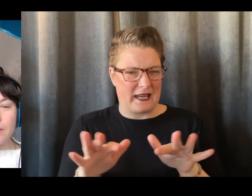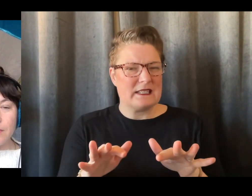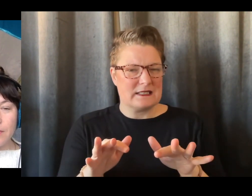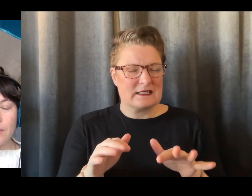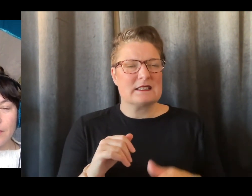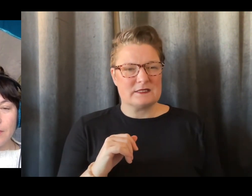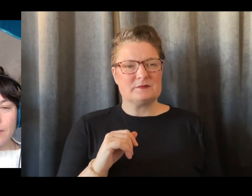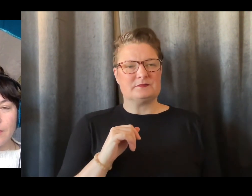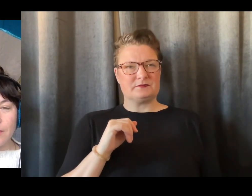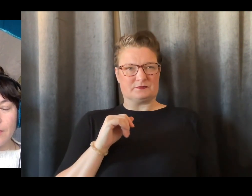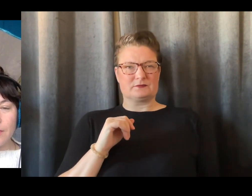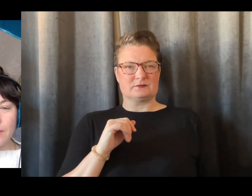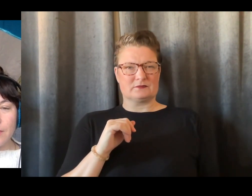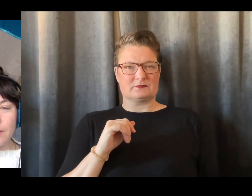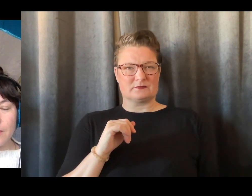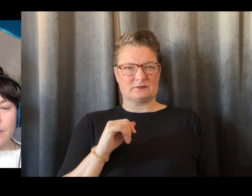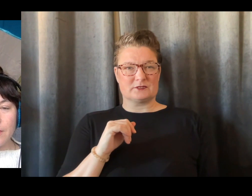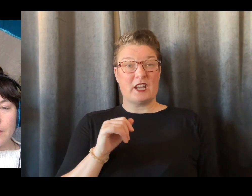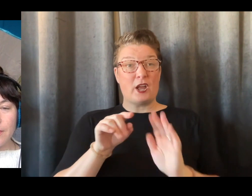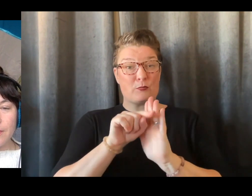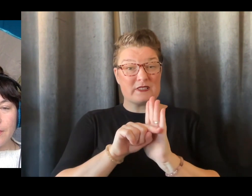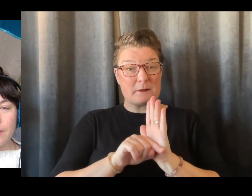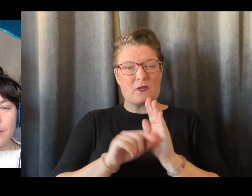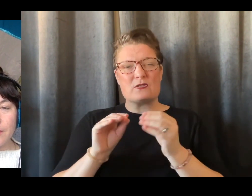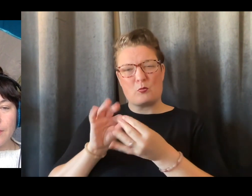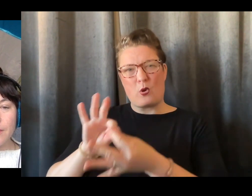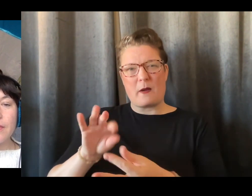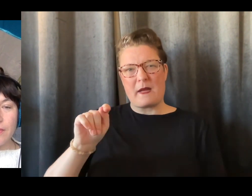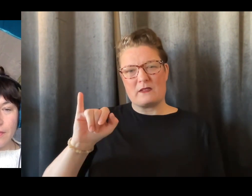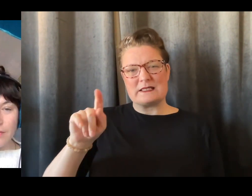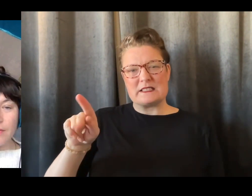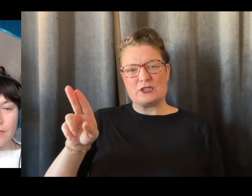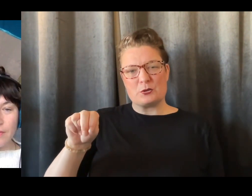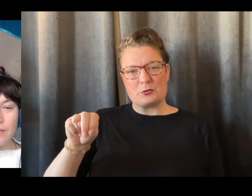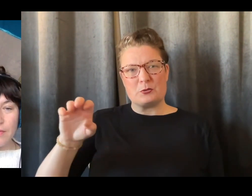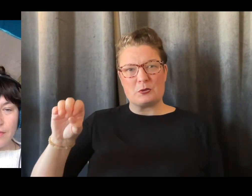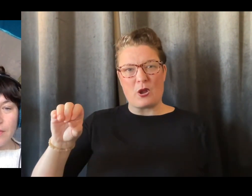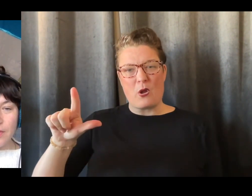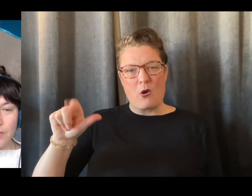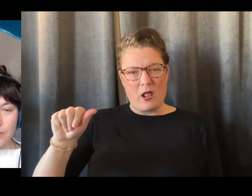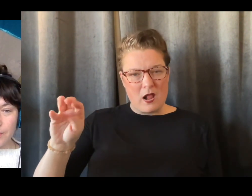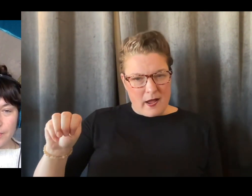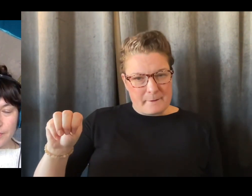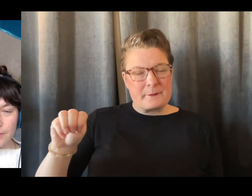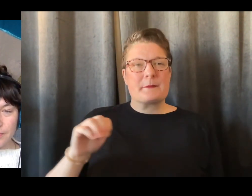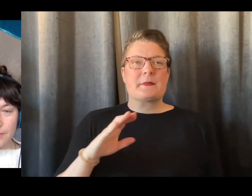principles that were more about Tikkun Olam, and, uh, I always knew which side